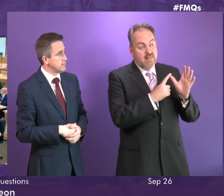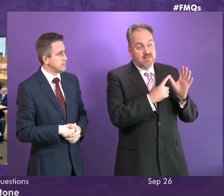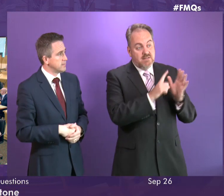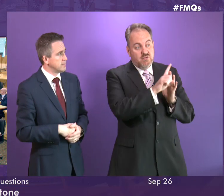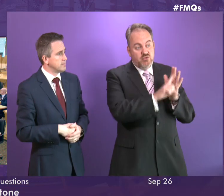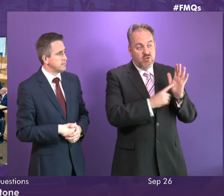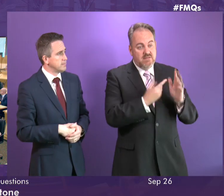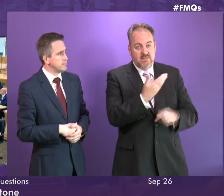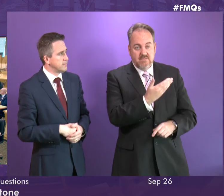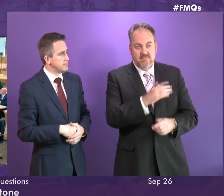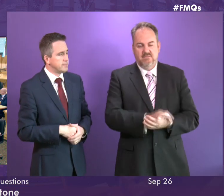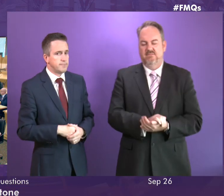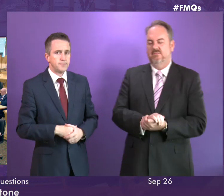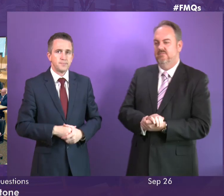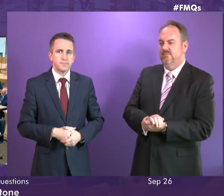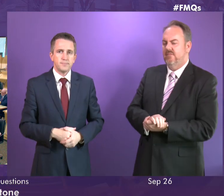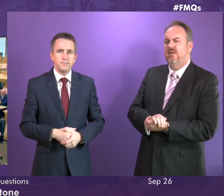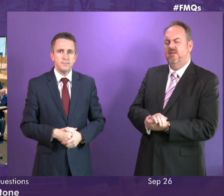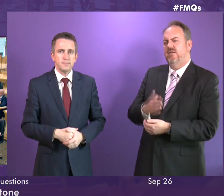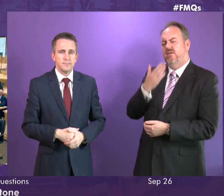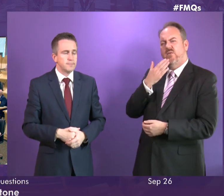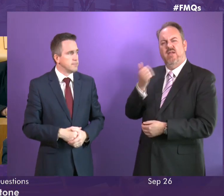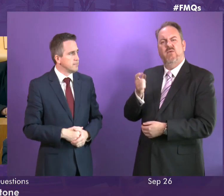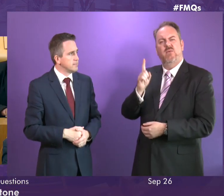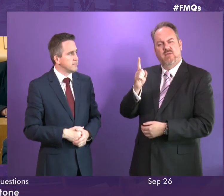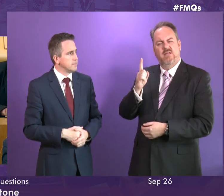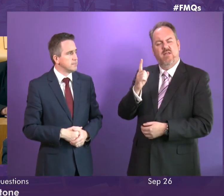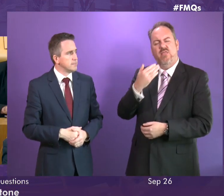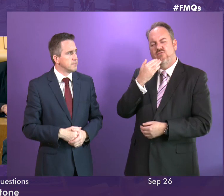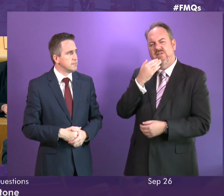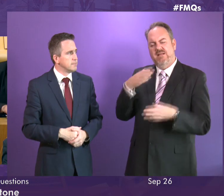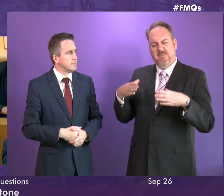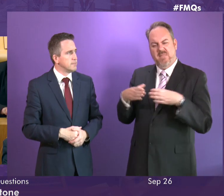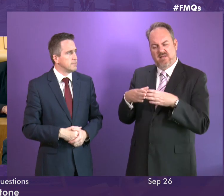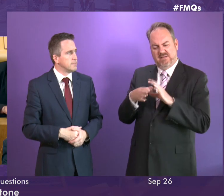Alison Johnstone: Of course, the Greens engaged constructively